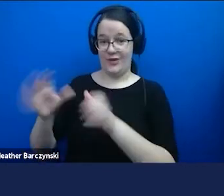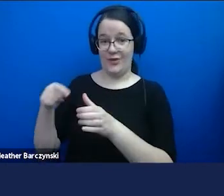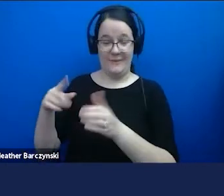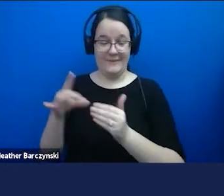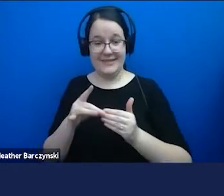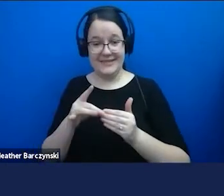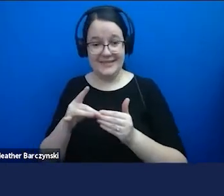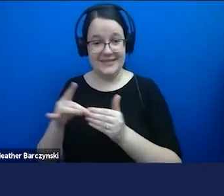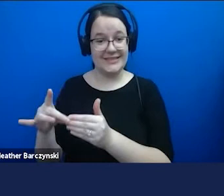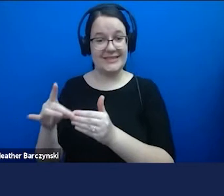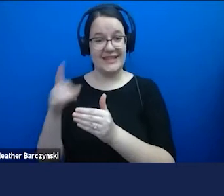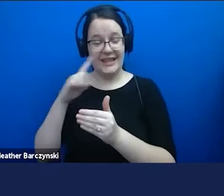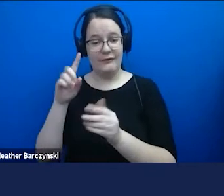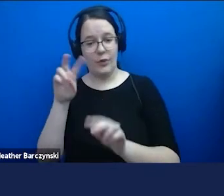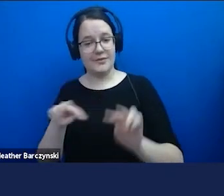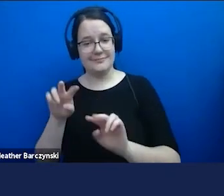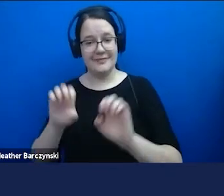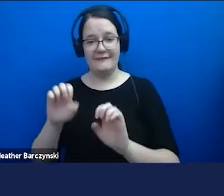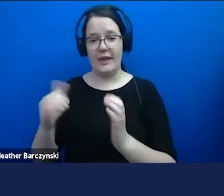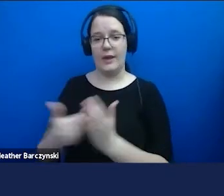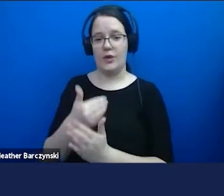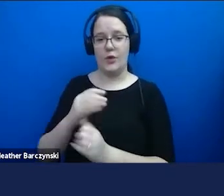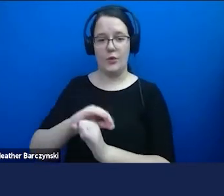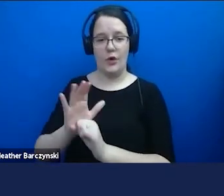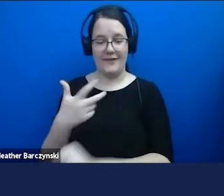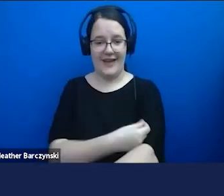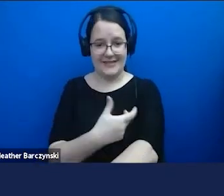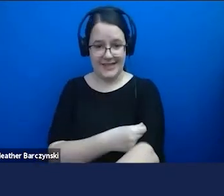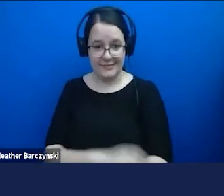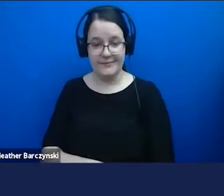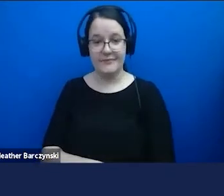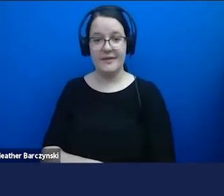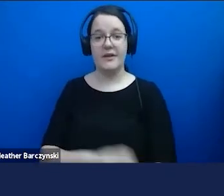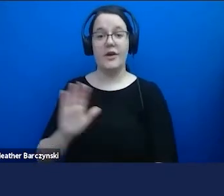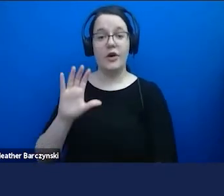in the evaluation of new coveted vaccines her co-investigator or her co-principal investigator